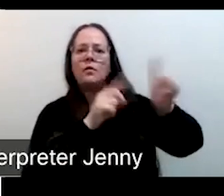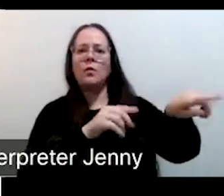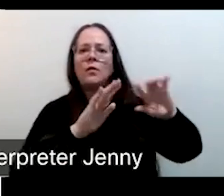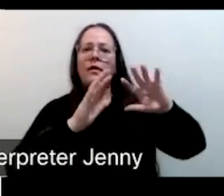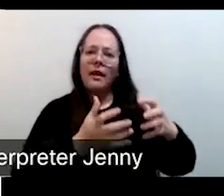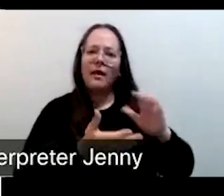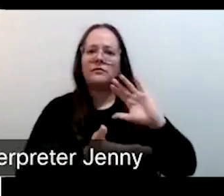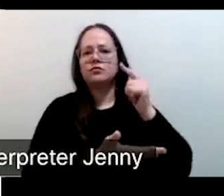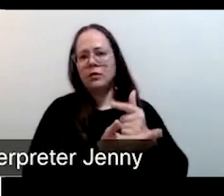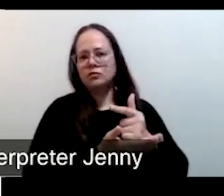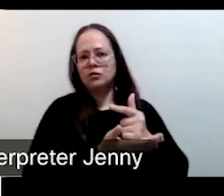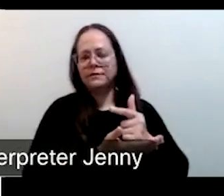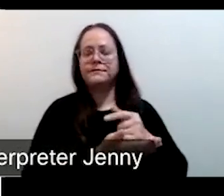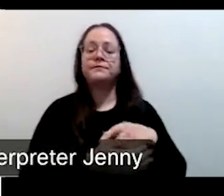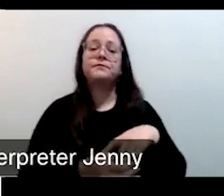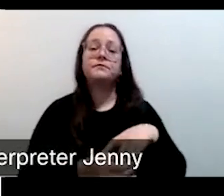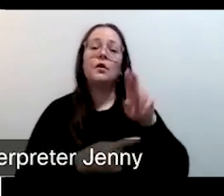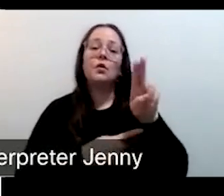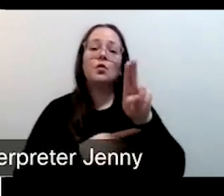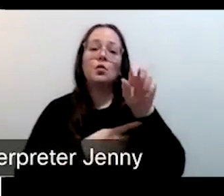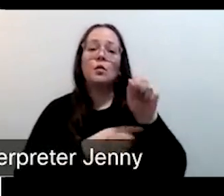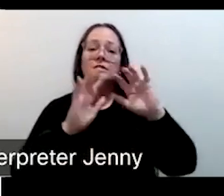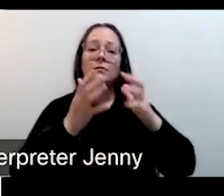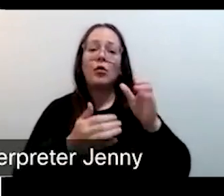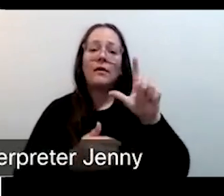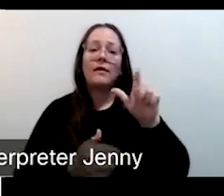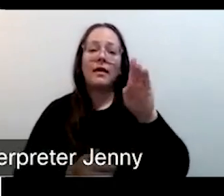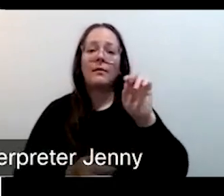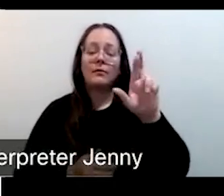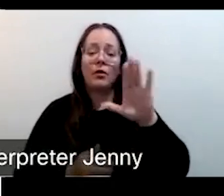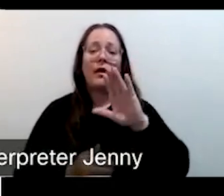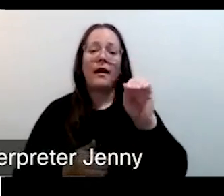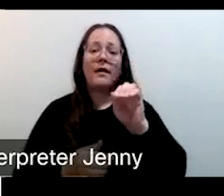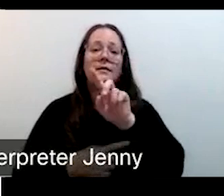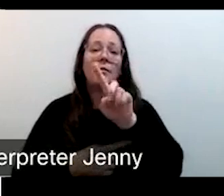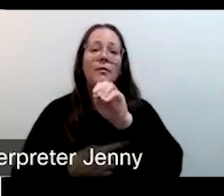The U.S. Department of Labor and Department of Defense seals and the Office of Disability